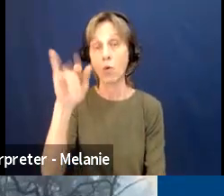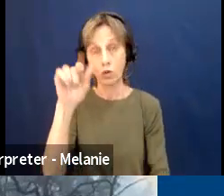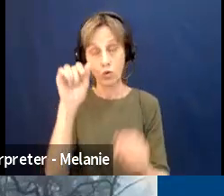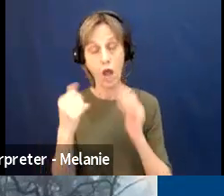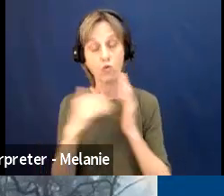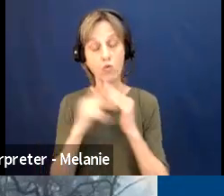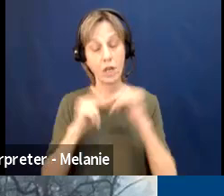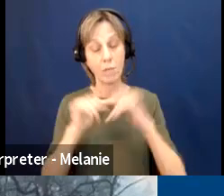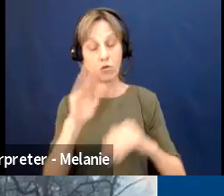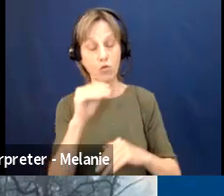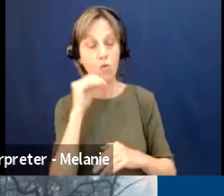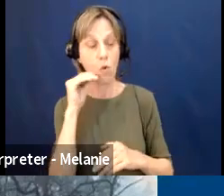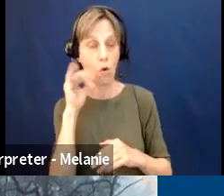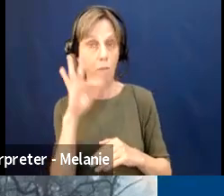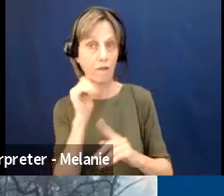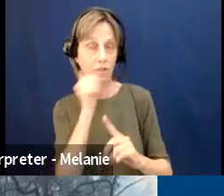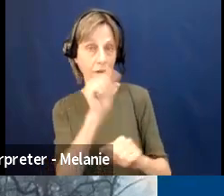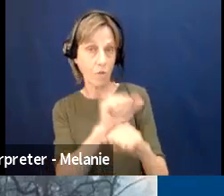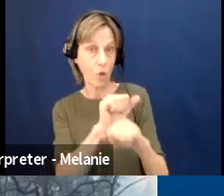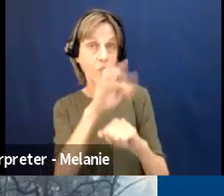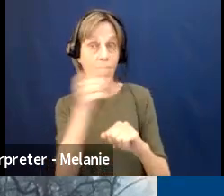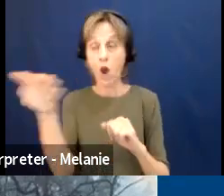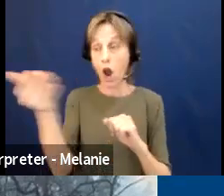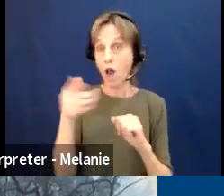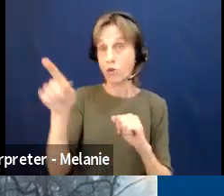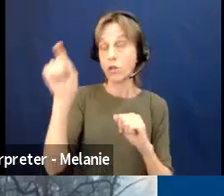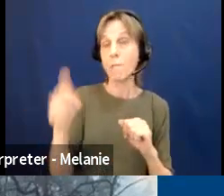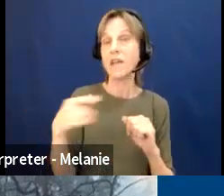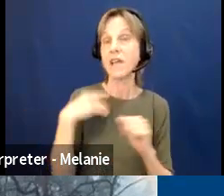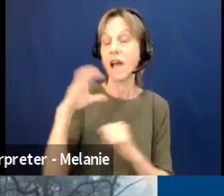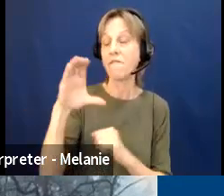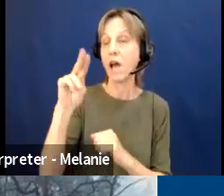county licensed the advantage of that is to get a county license they have to demonstrate experience